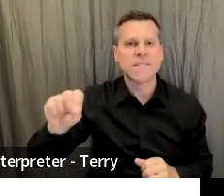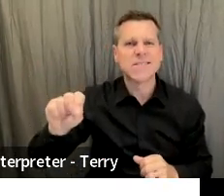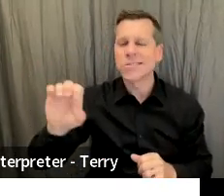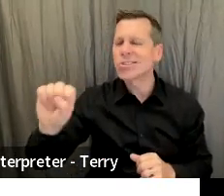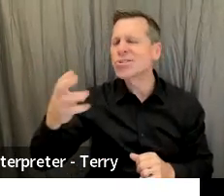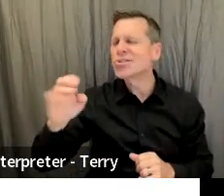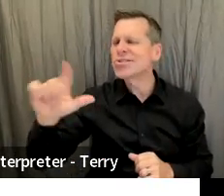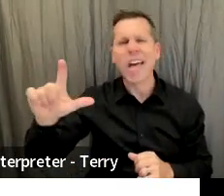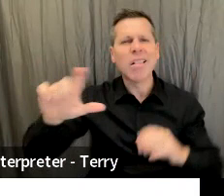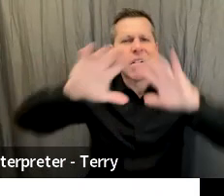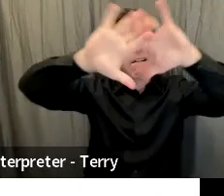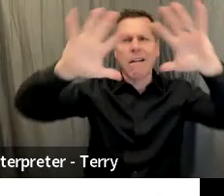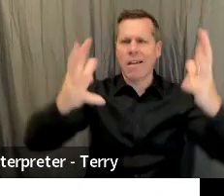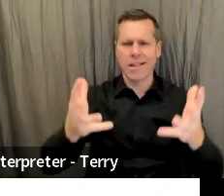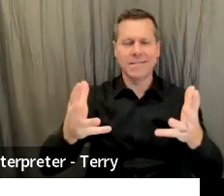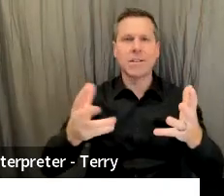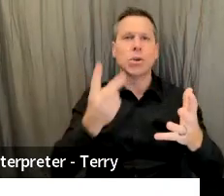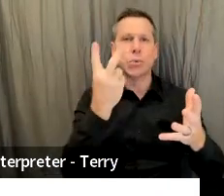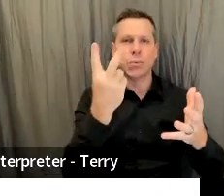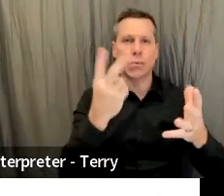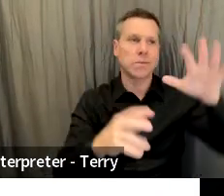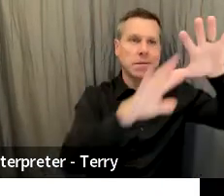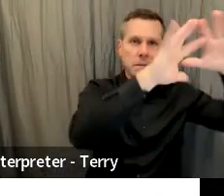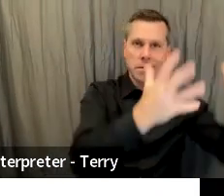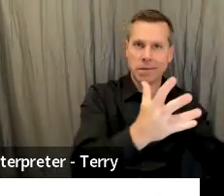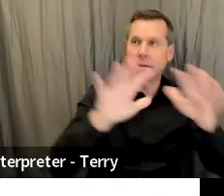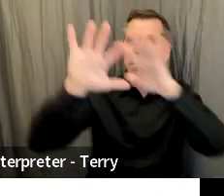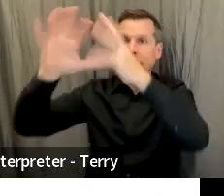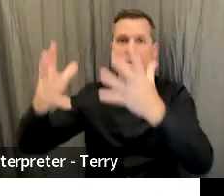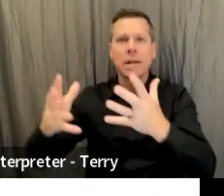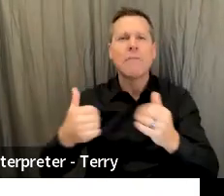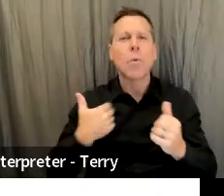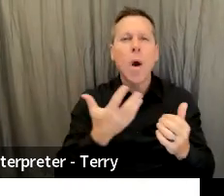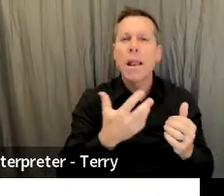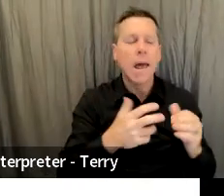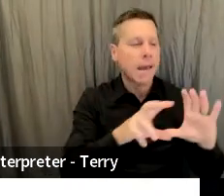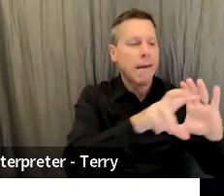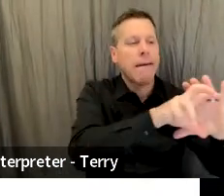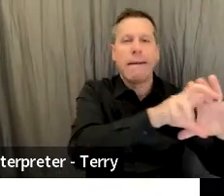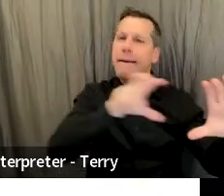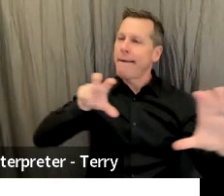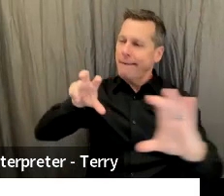One of them is a plug and play class. So this is a class where you can take